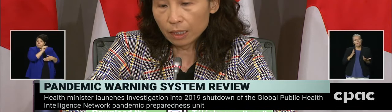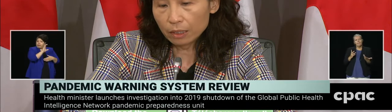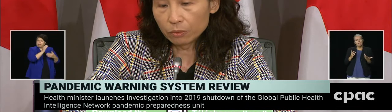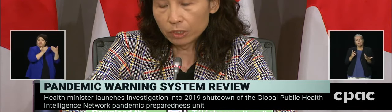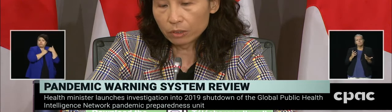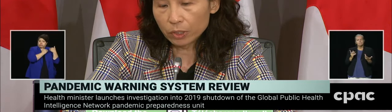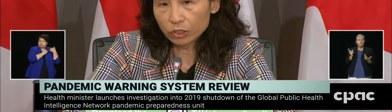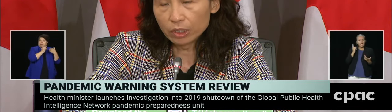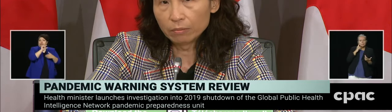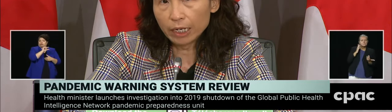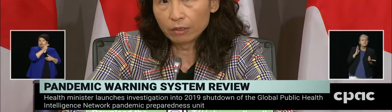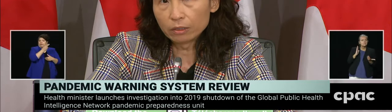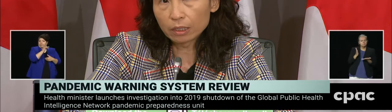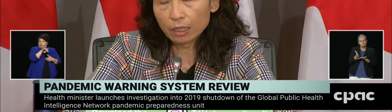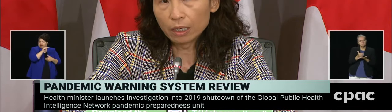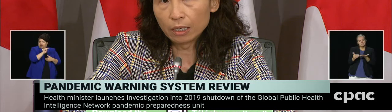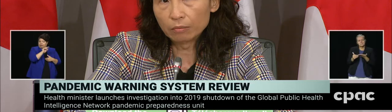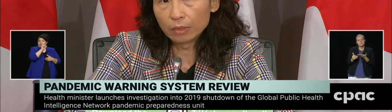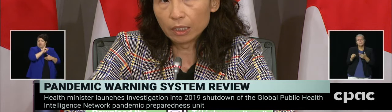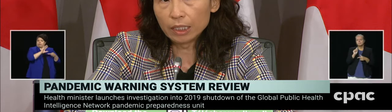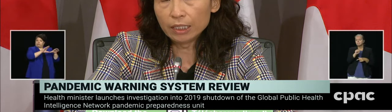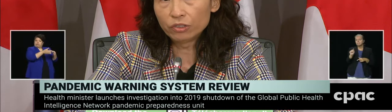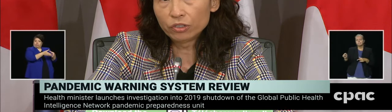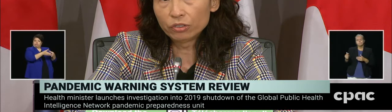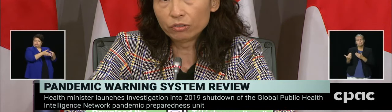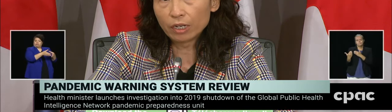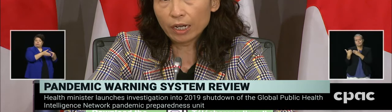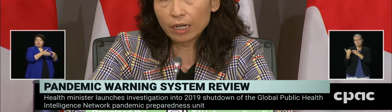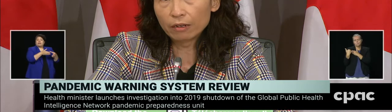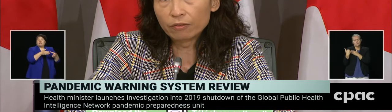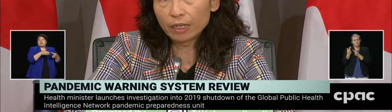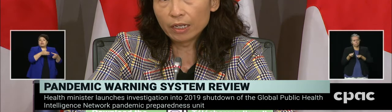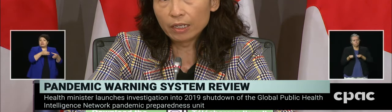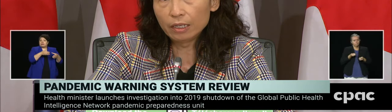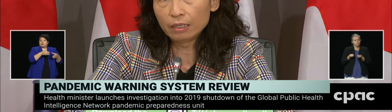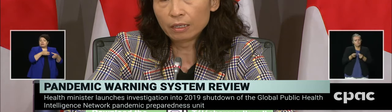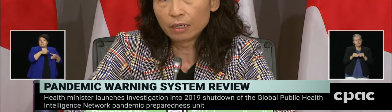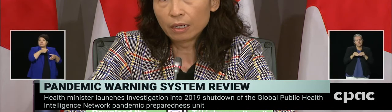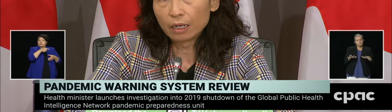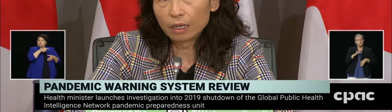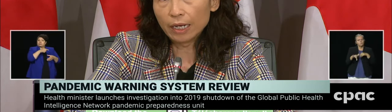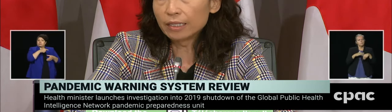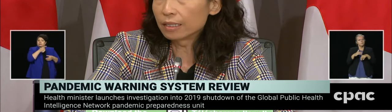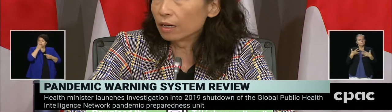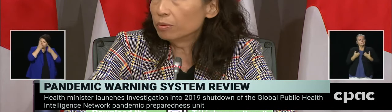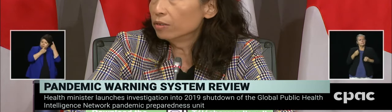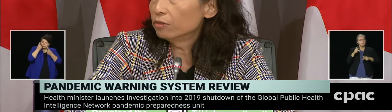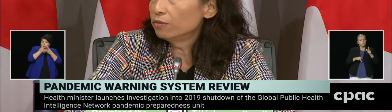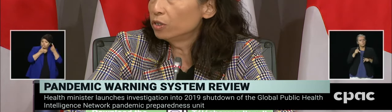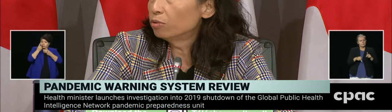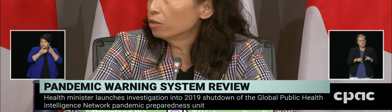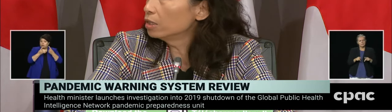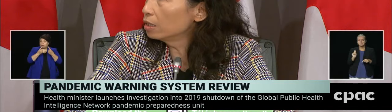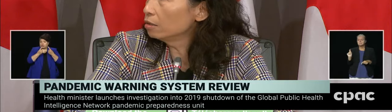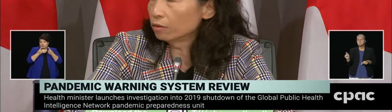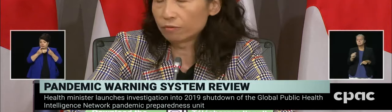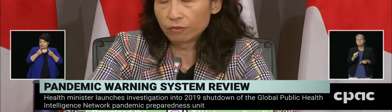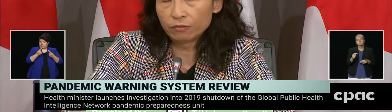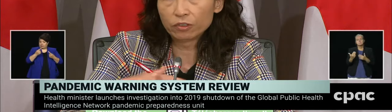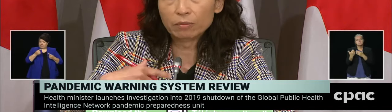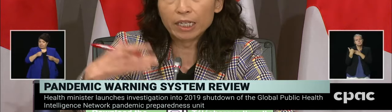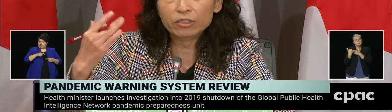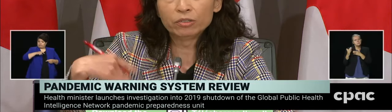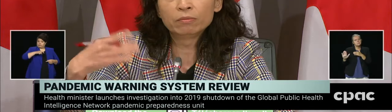MANAGES THE GFIN NETWORK, AND IT